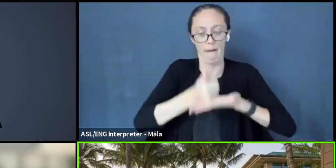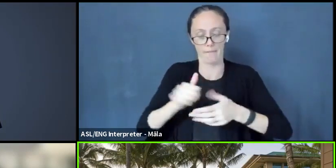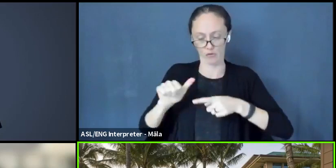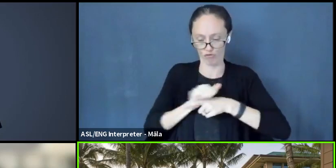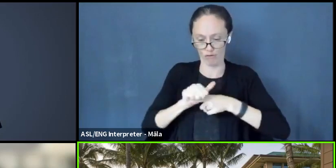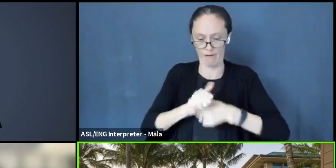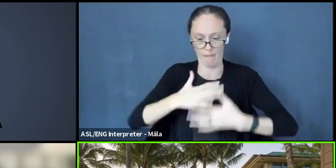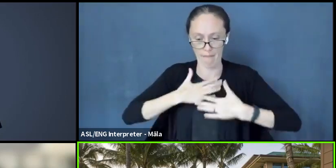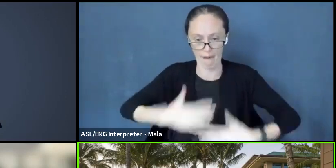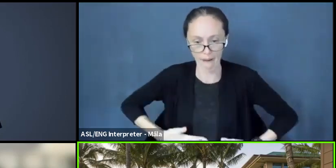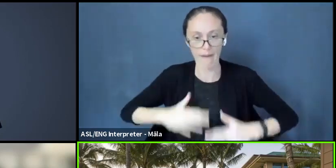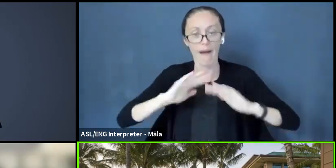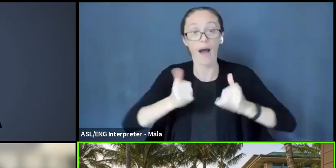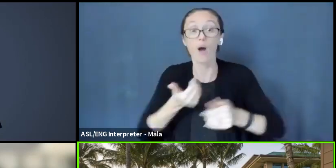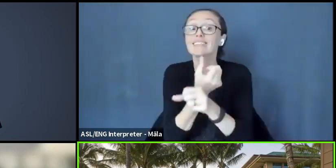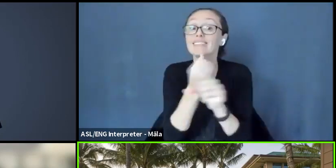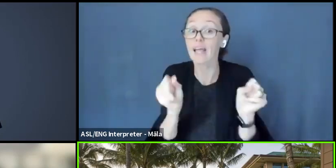to safely swallow.